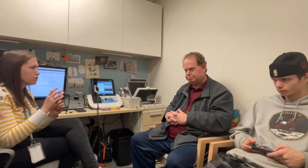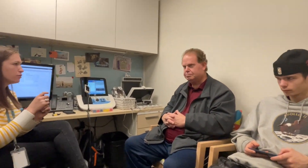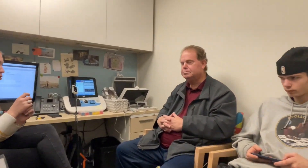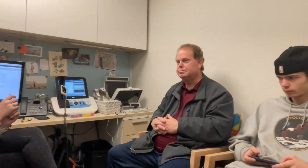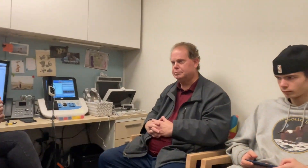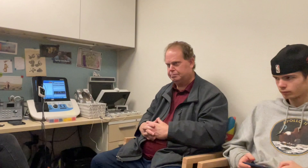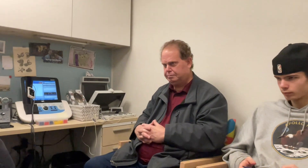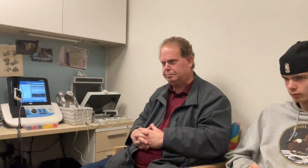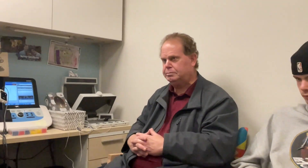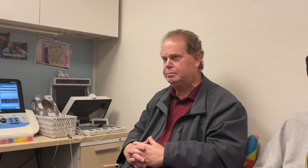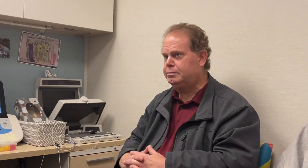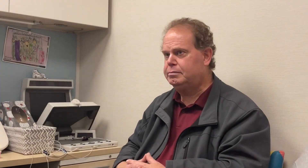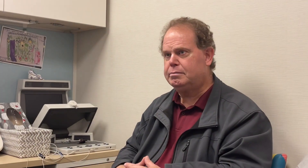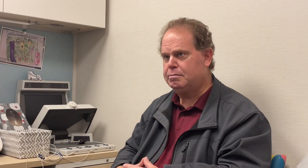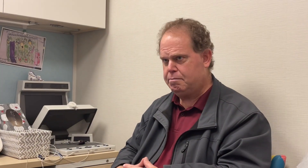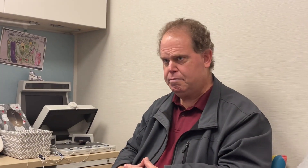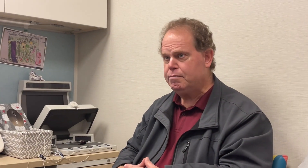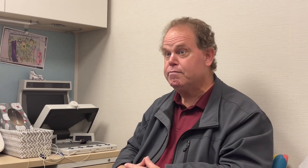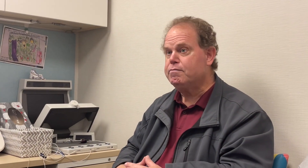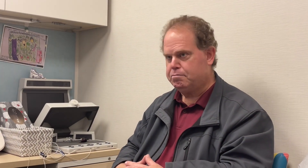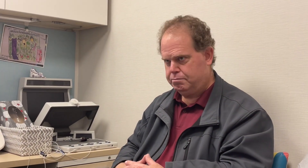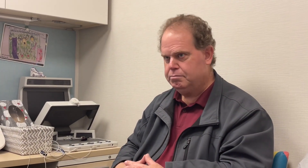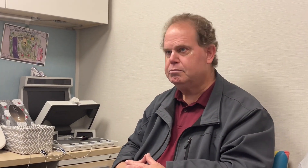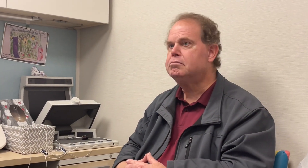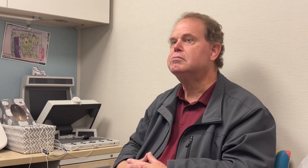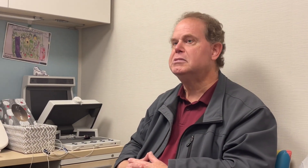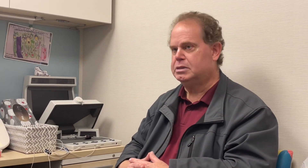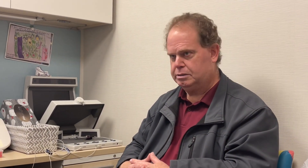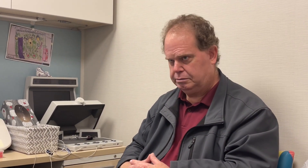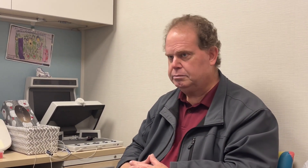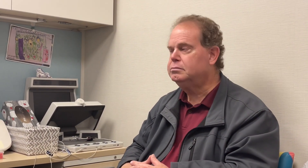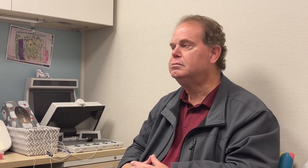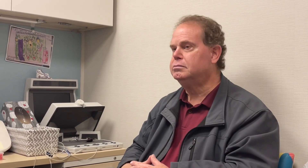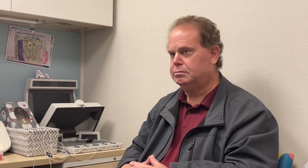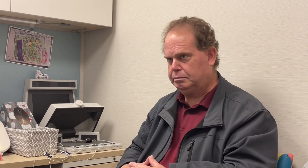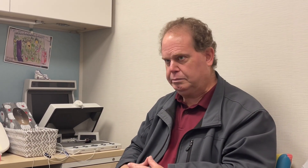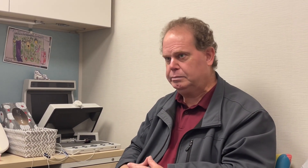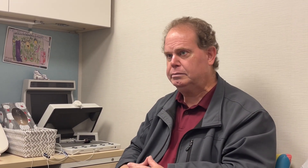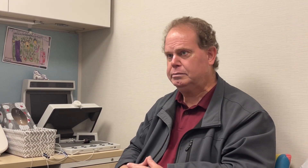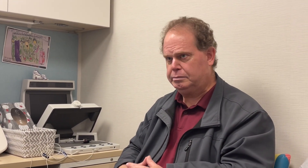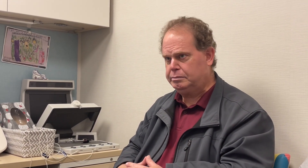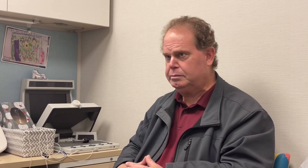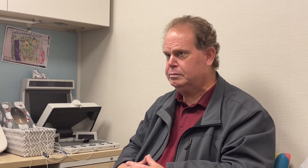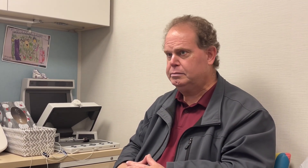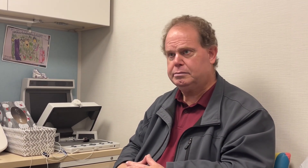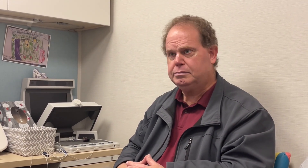the first few weeks if after that it's still not strong enough we'll swap it out for a second one